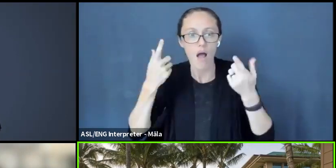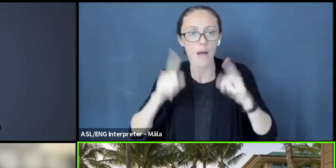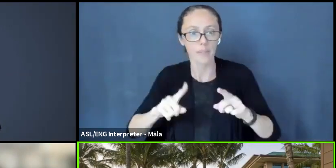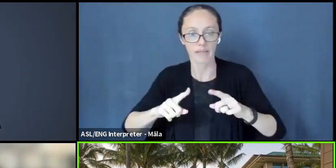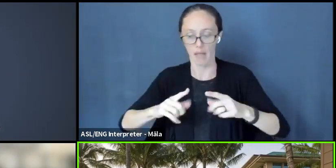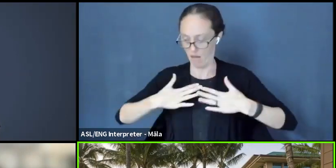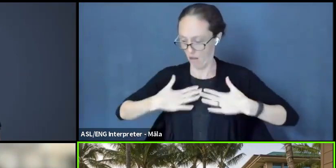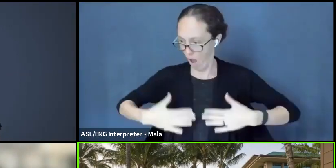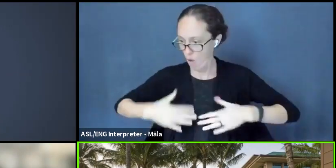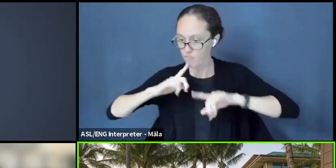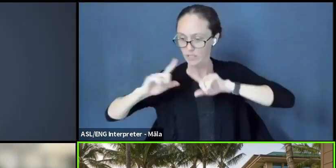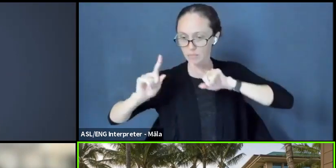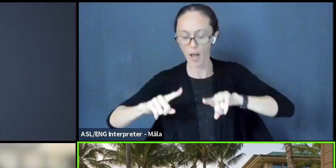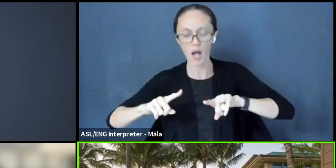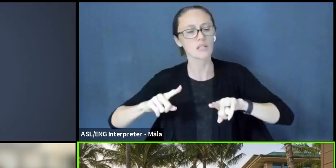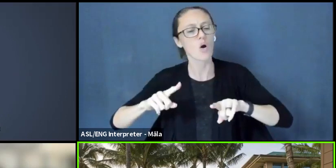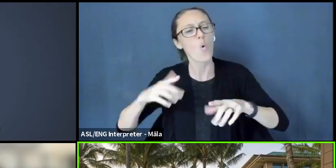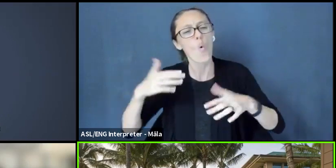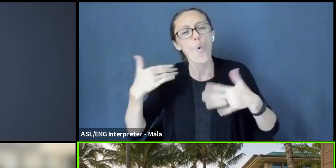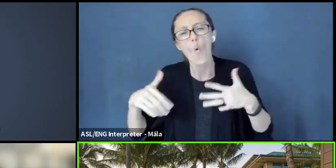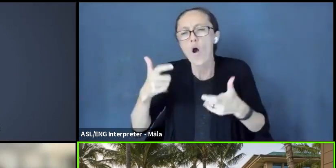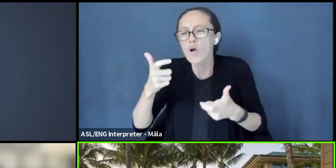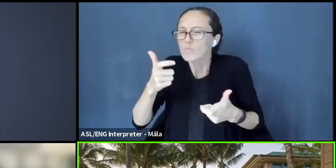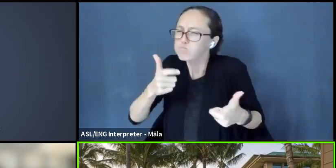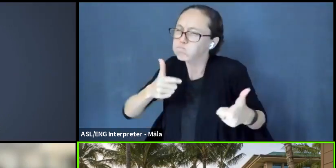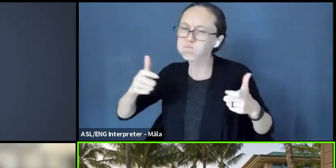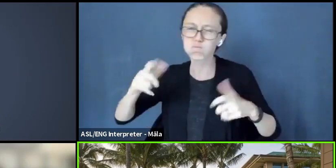other parts of the body besides just the lung.